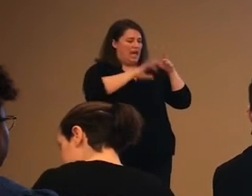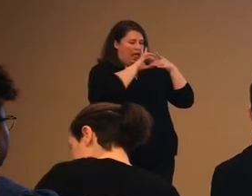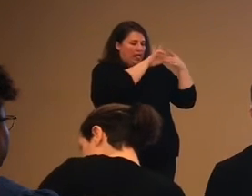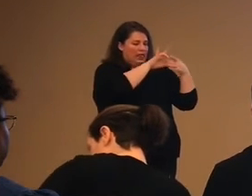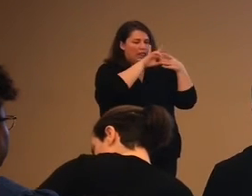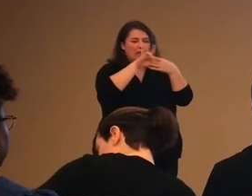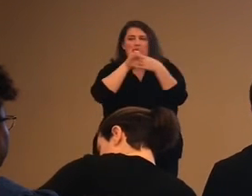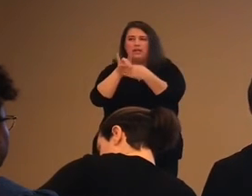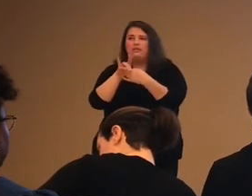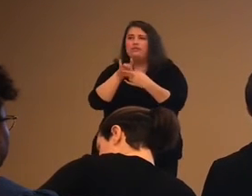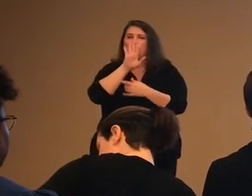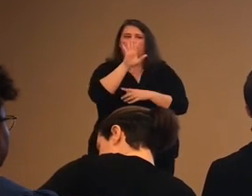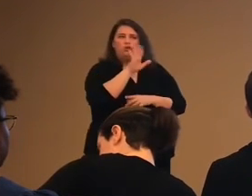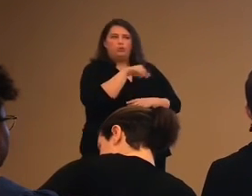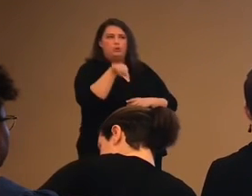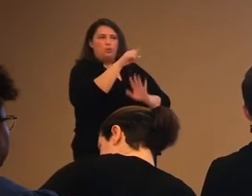To what you're showing or what you're trying to do